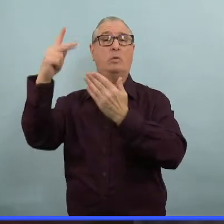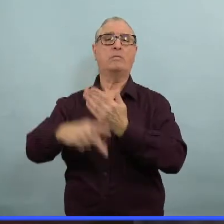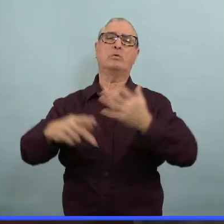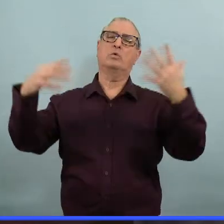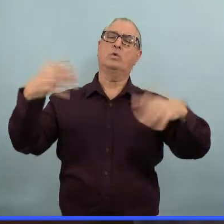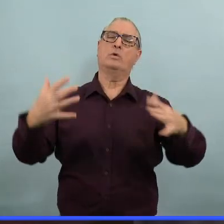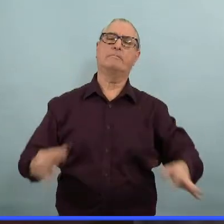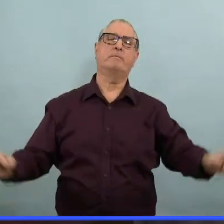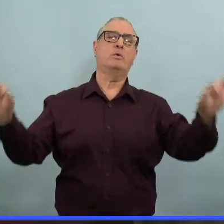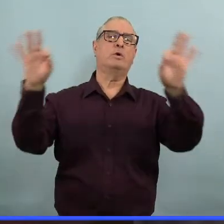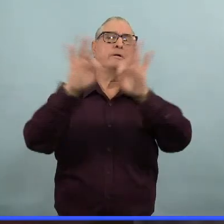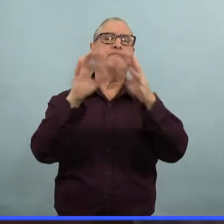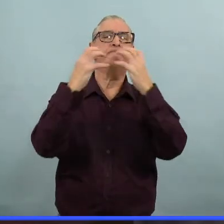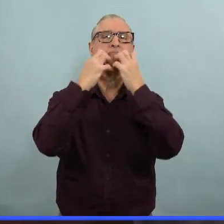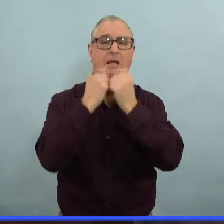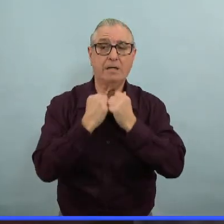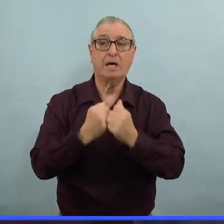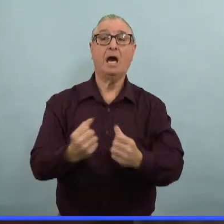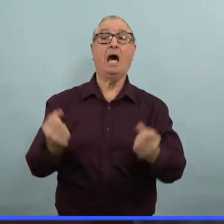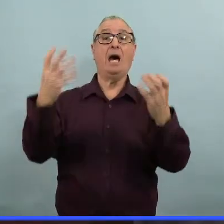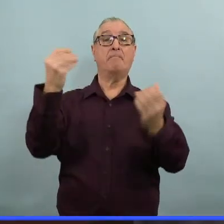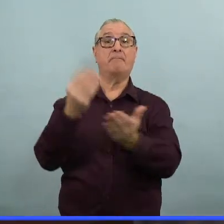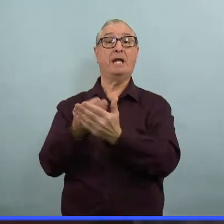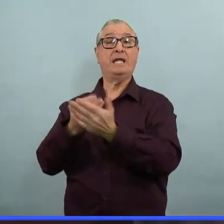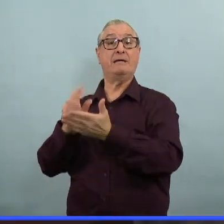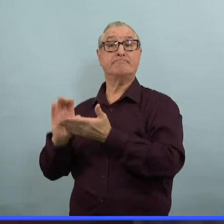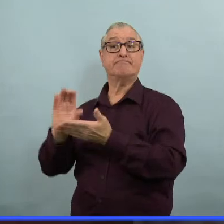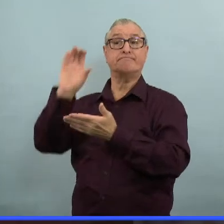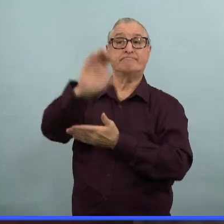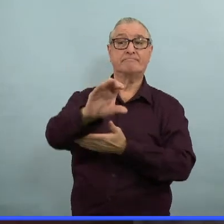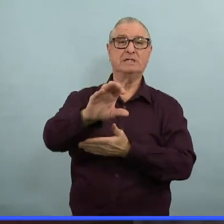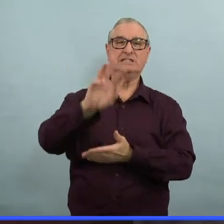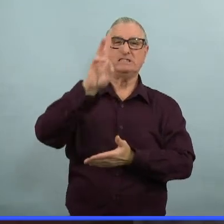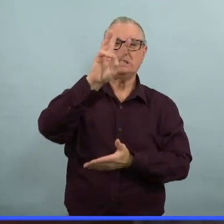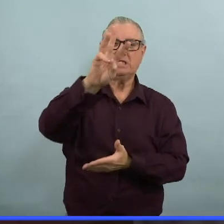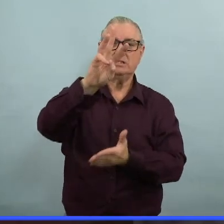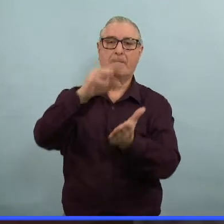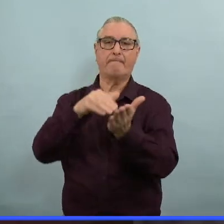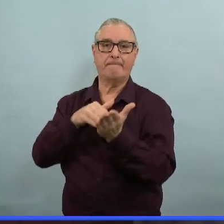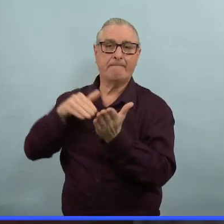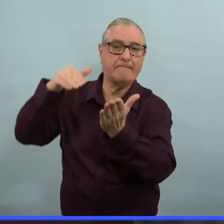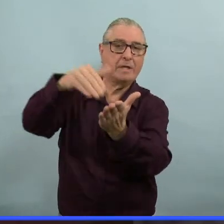that are negatively impacted and affected by the covid19 public health order restrictions